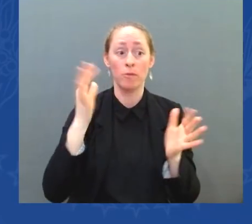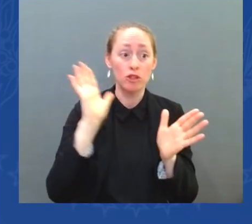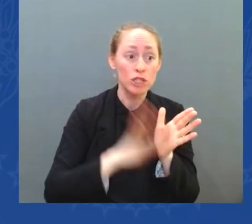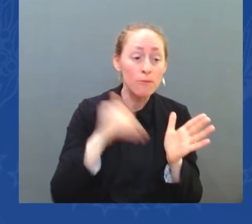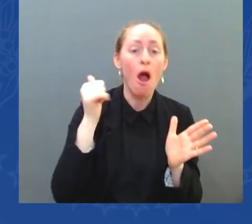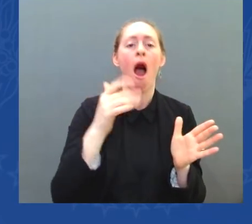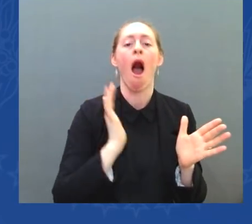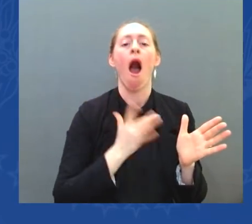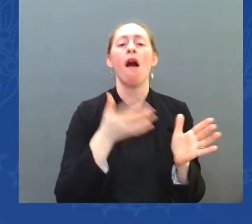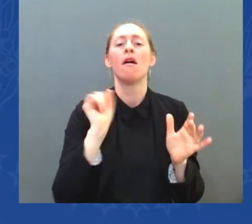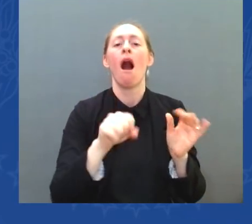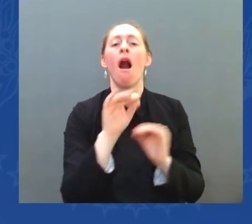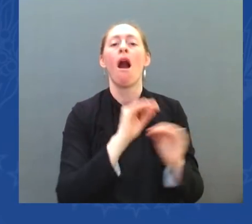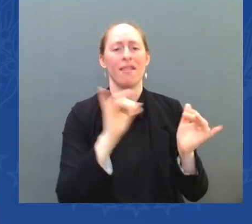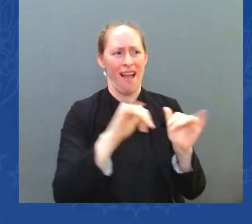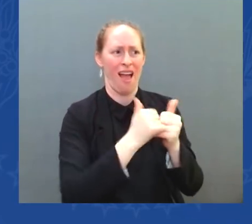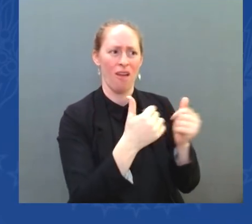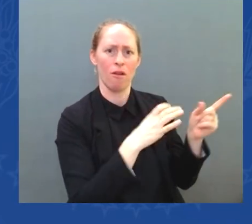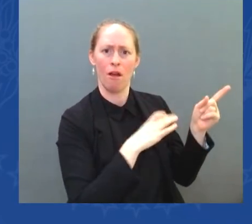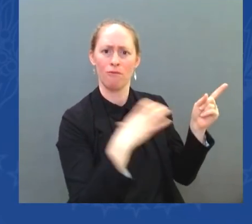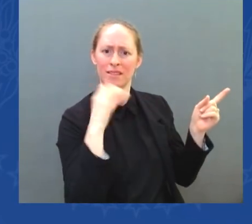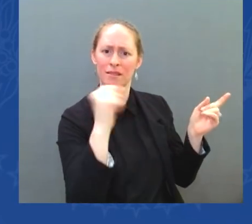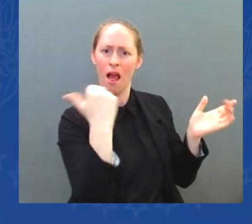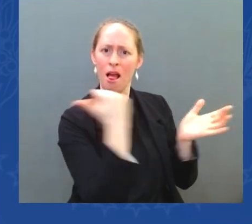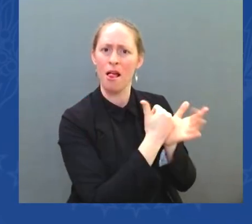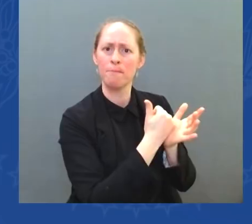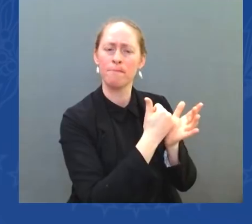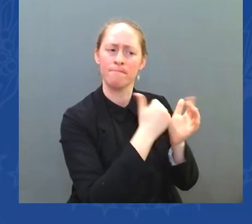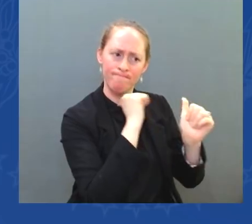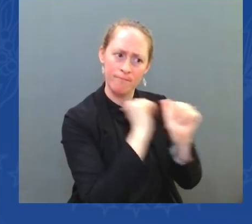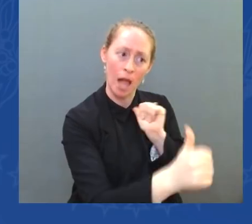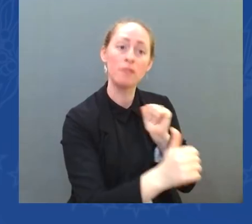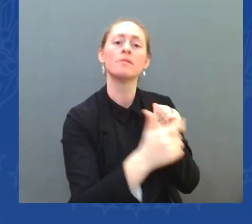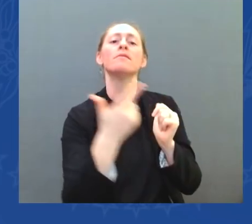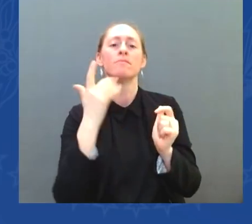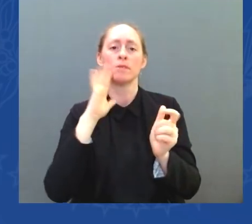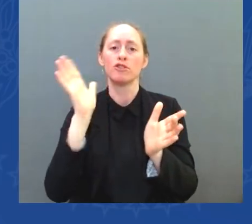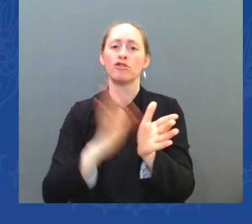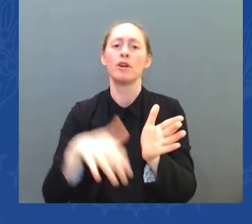to take action to help American families. I'm doing everything within my power, by executive orders,